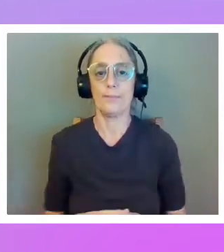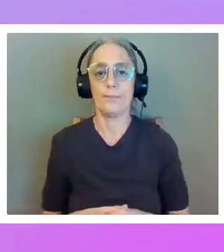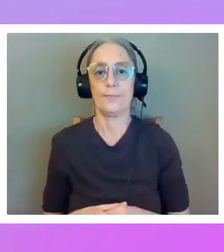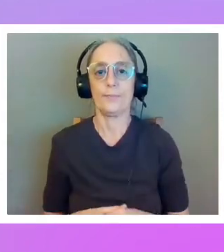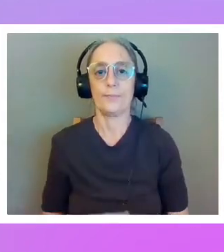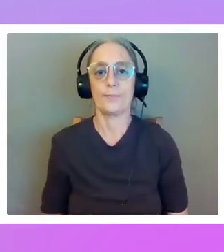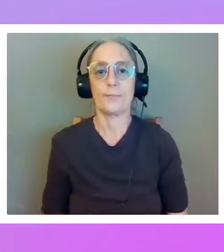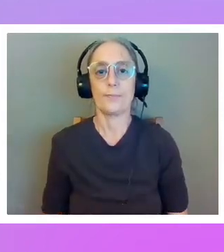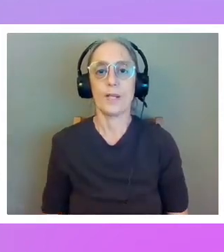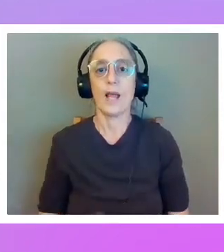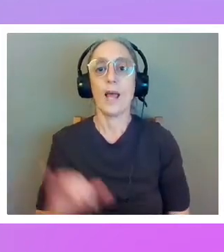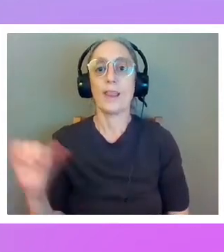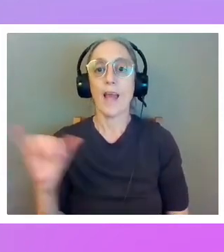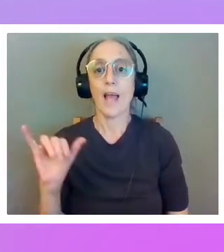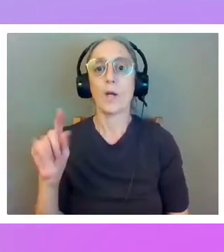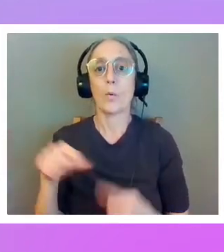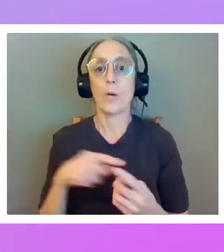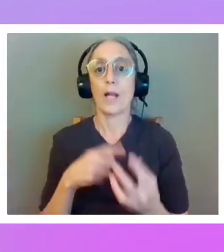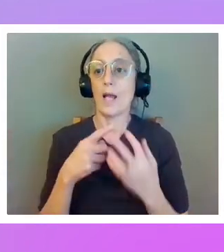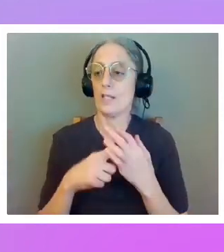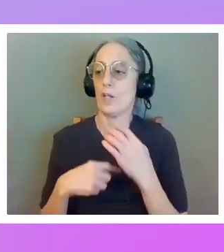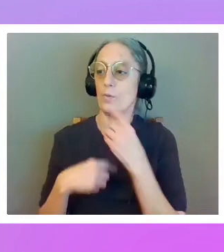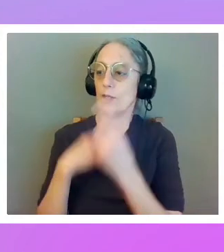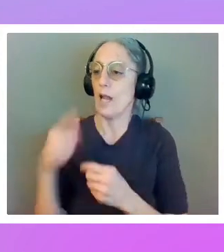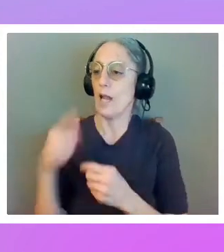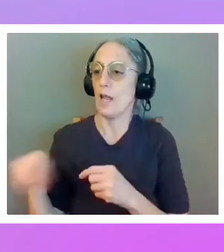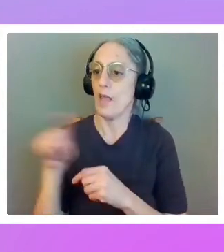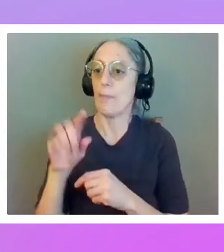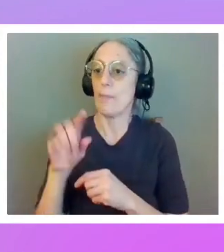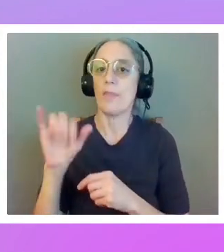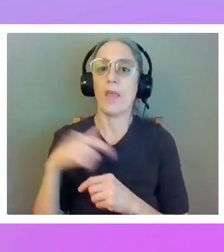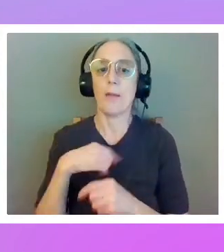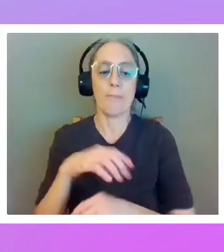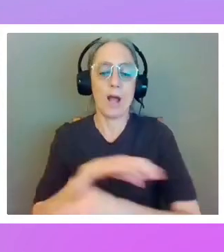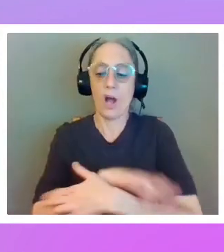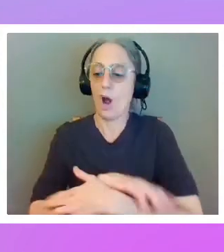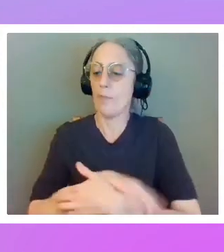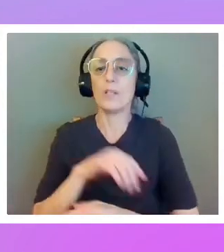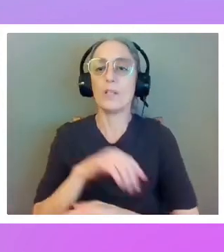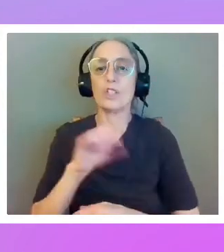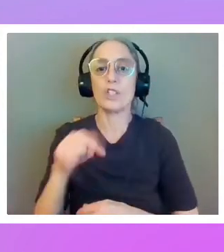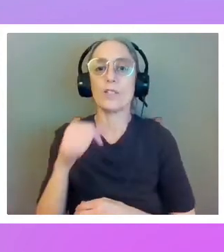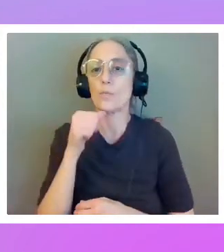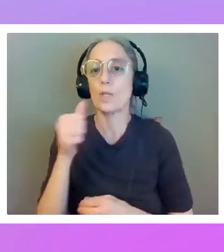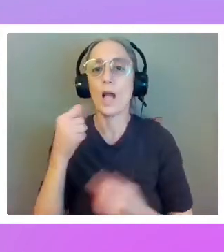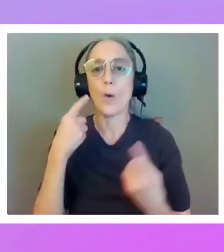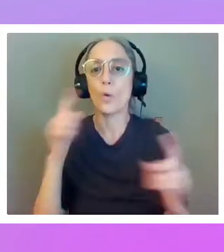Like when I started telling them that my arms just weren't working for me they responded with